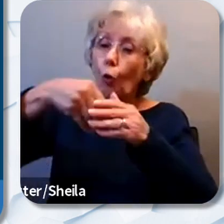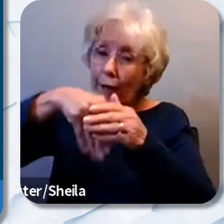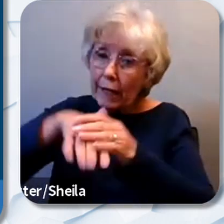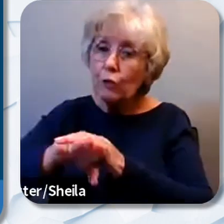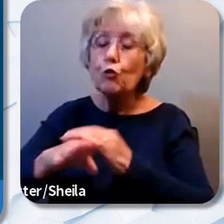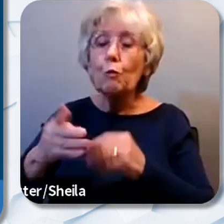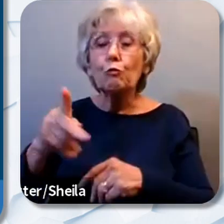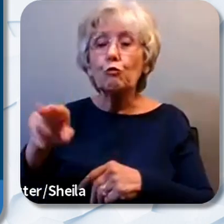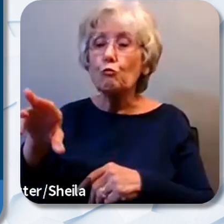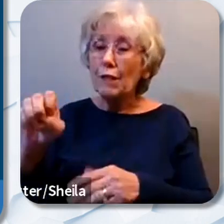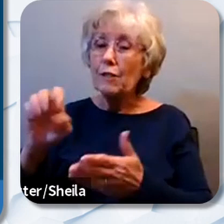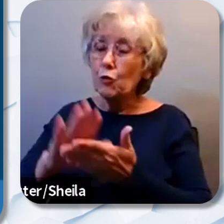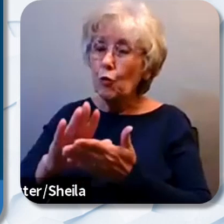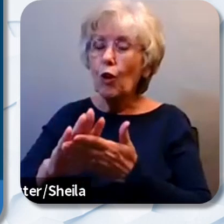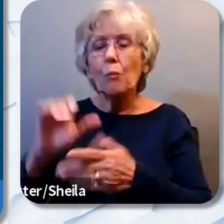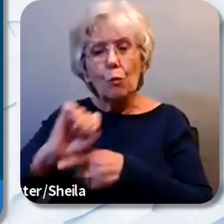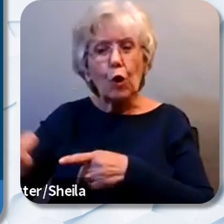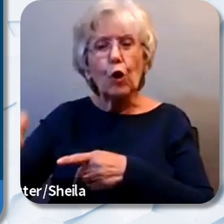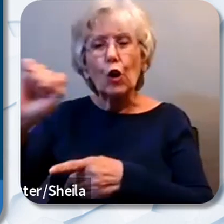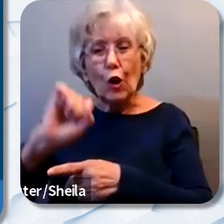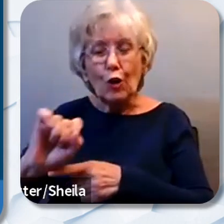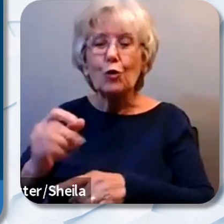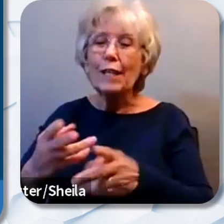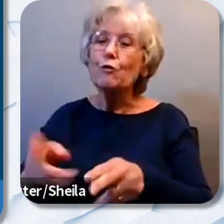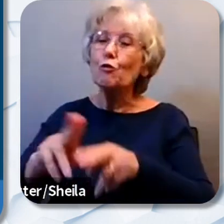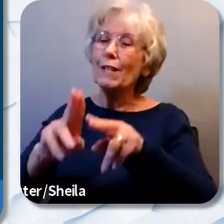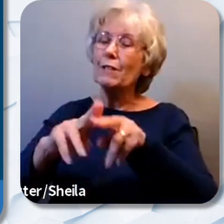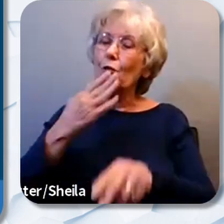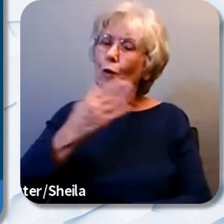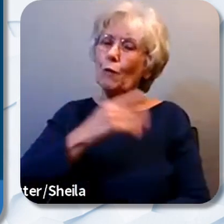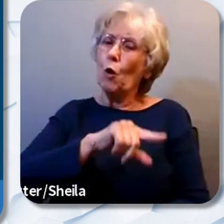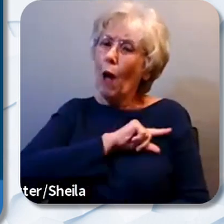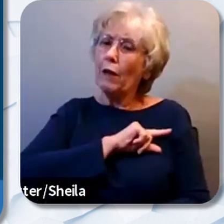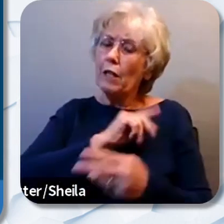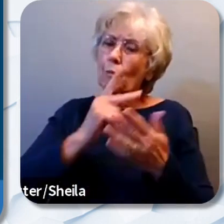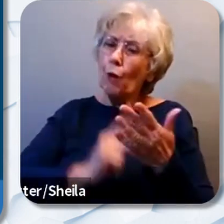worked hard on increasing the quality of the programs and really making them an integral